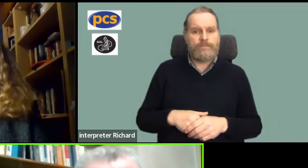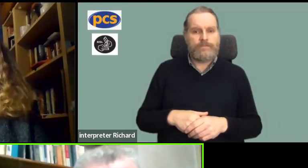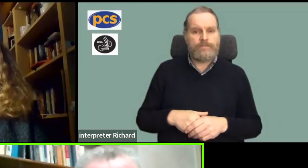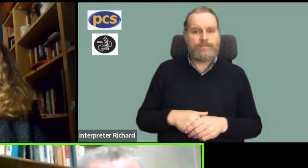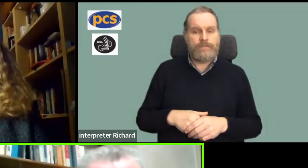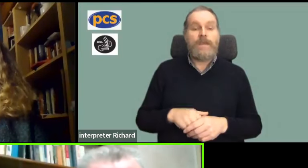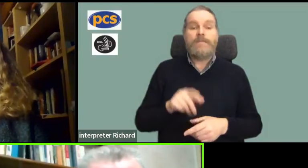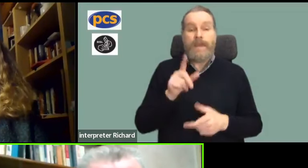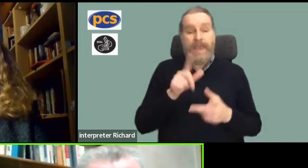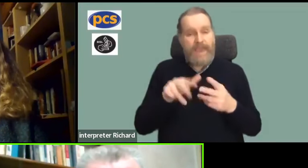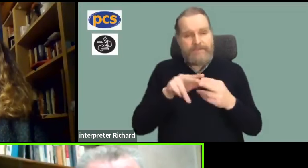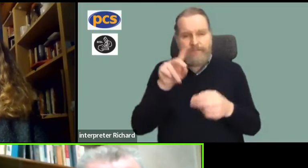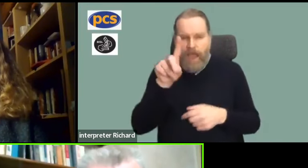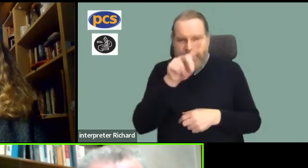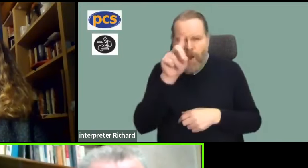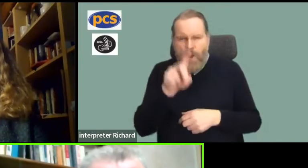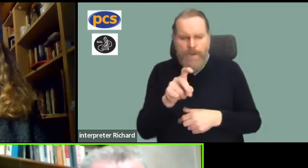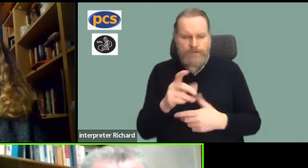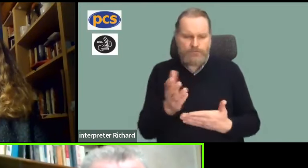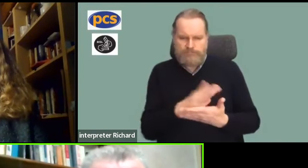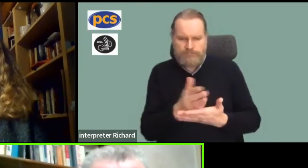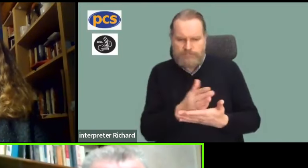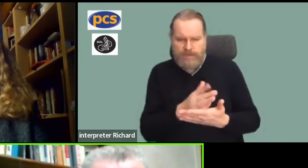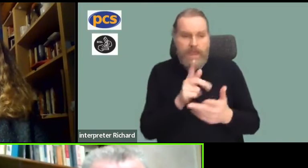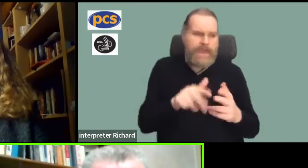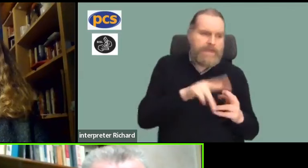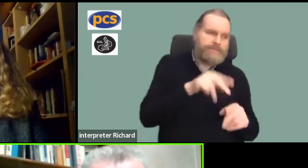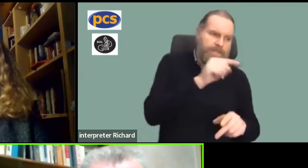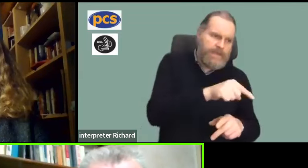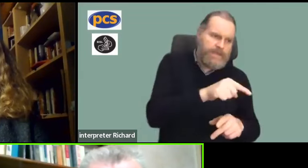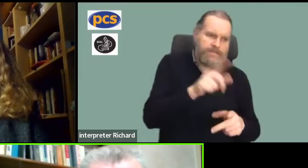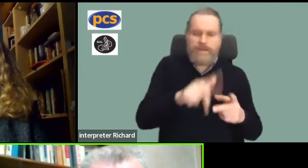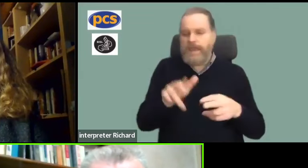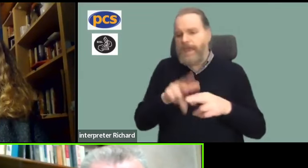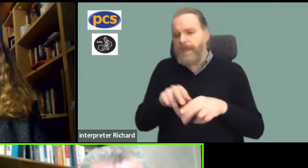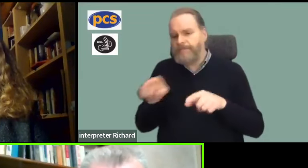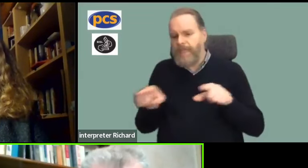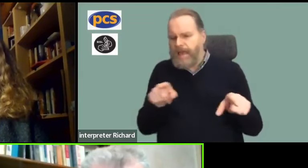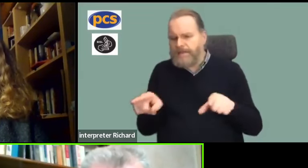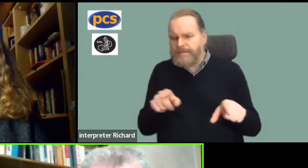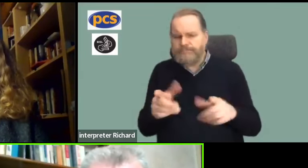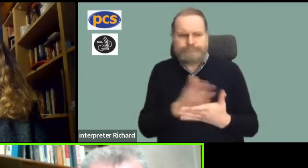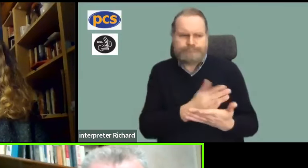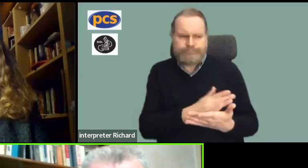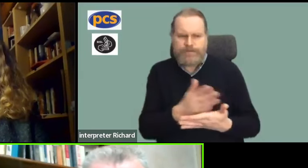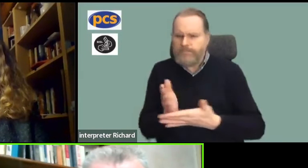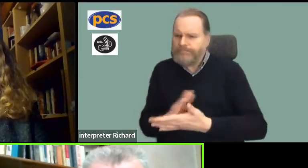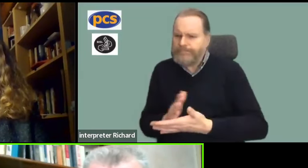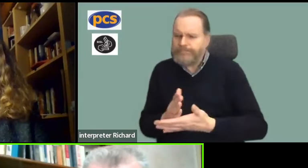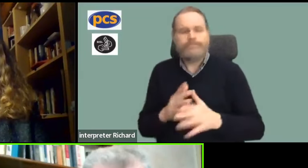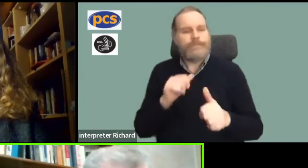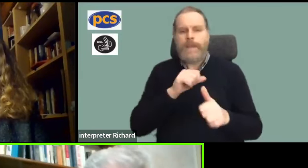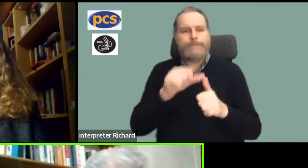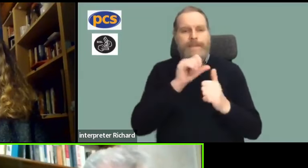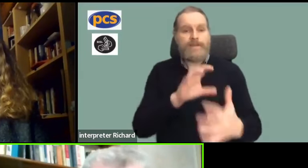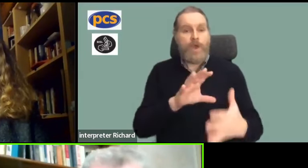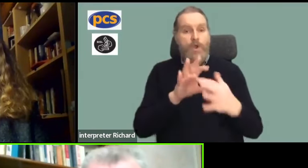be trying to think about doing so from suggesting. people call act us out act us out with the us out with the meeting. itself